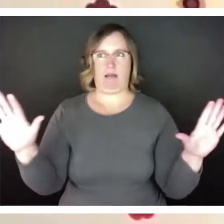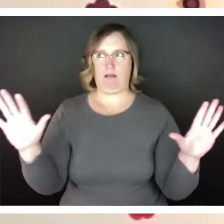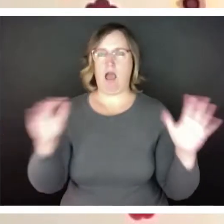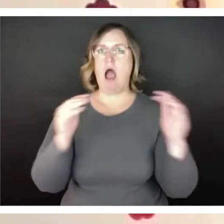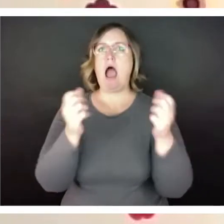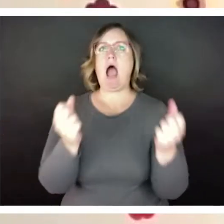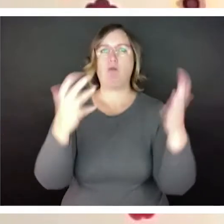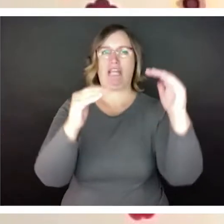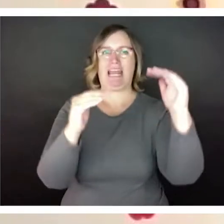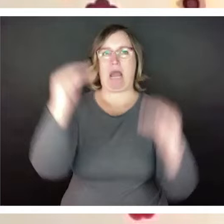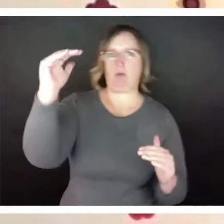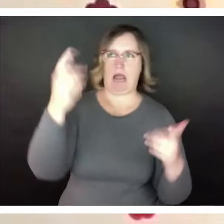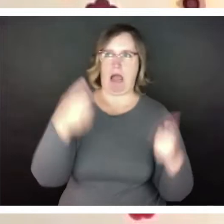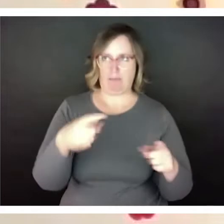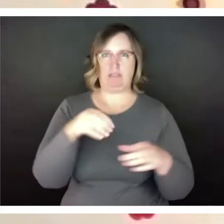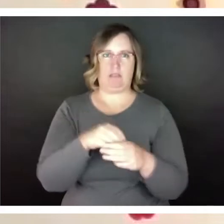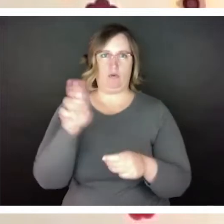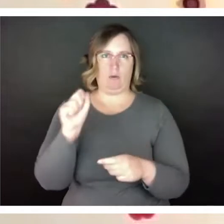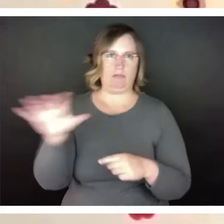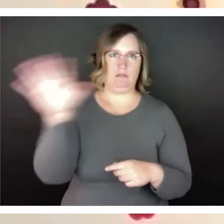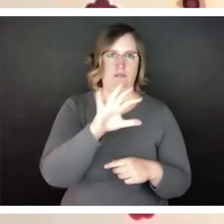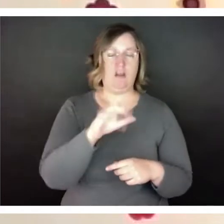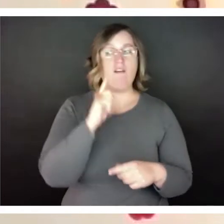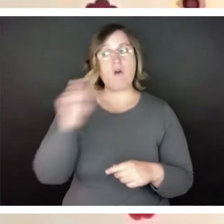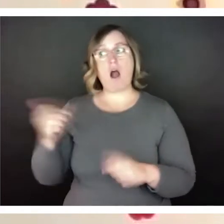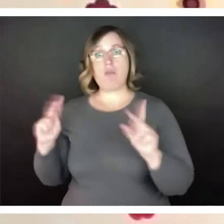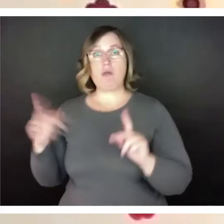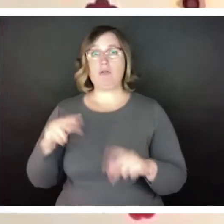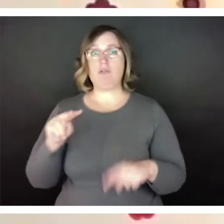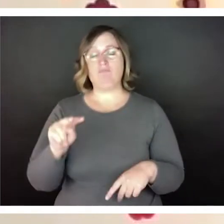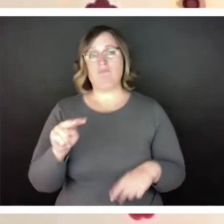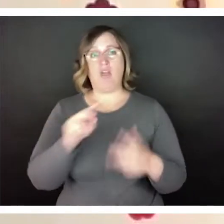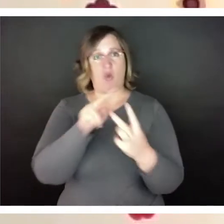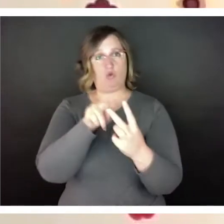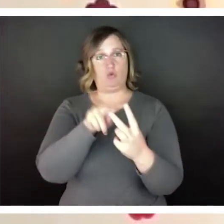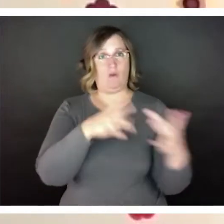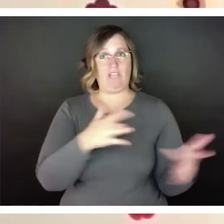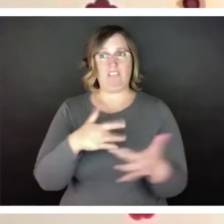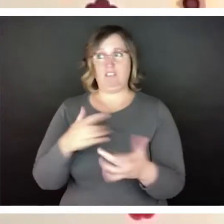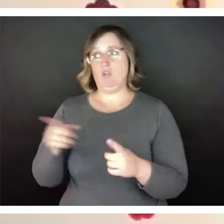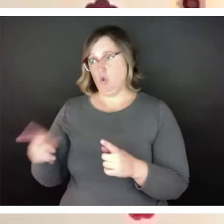For others of you, these events are merely examples of what you, your family, loved ones